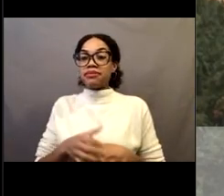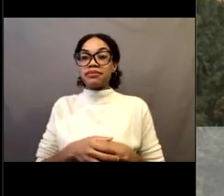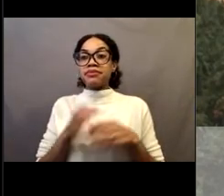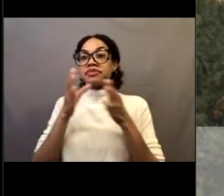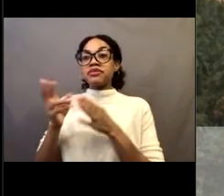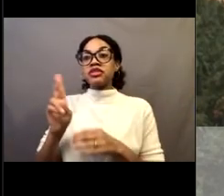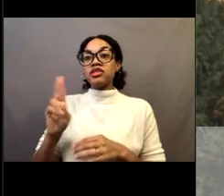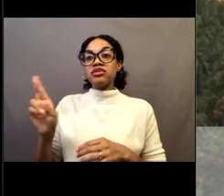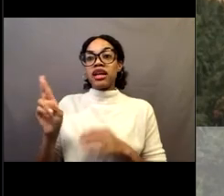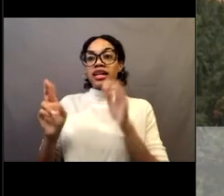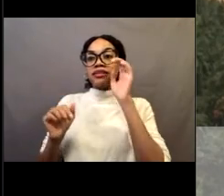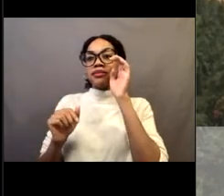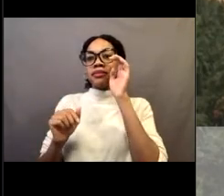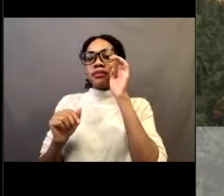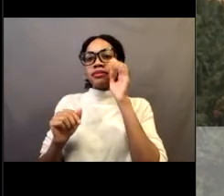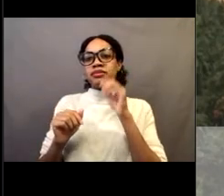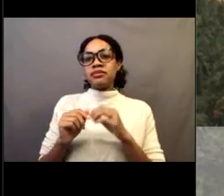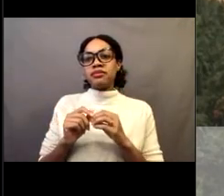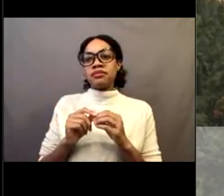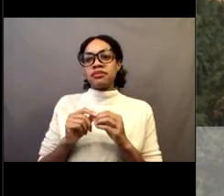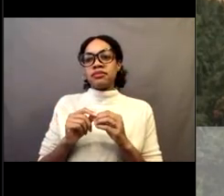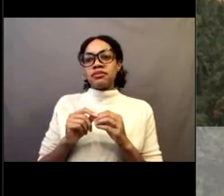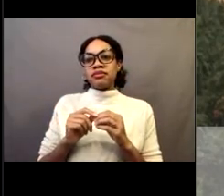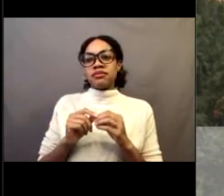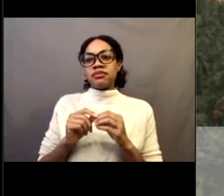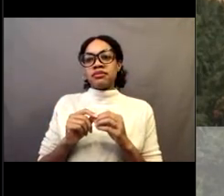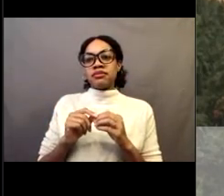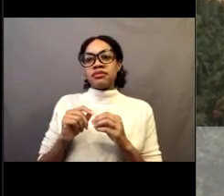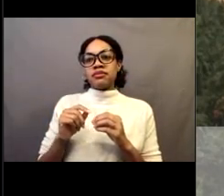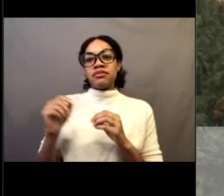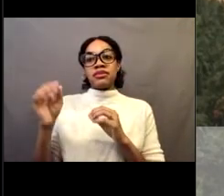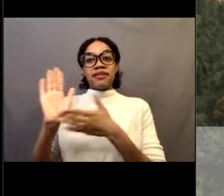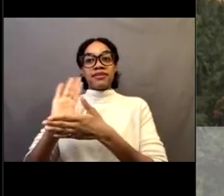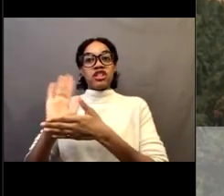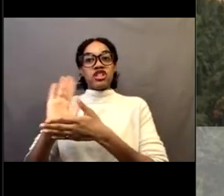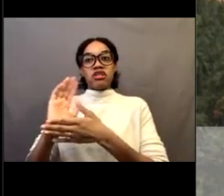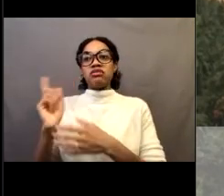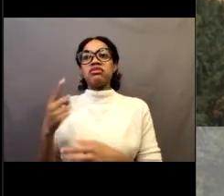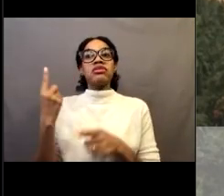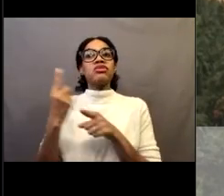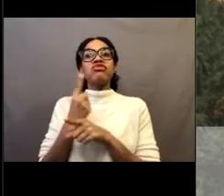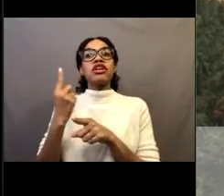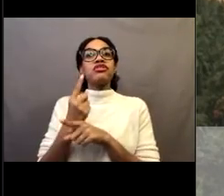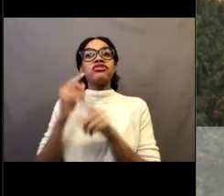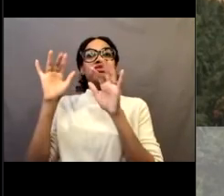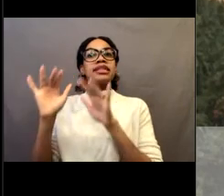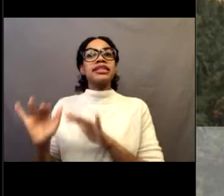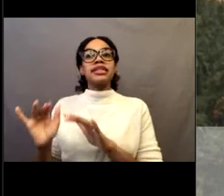that my friend sent me from Honolulu a couple of weeks ago of just regular rain causing a lot